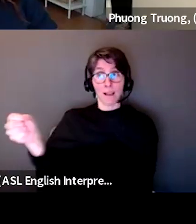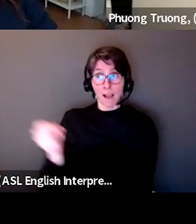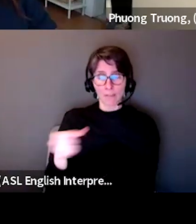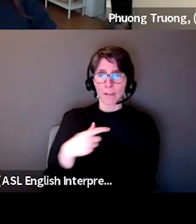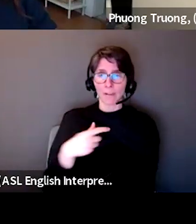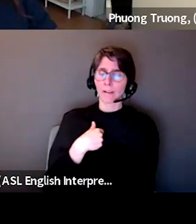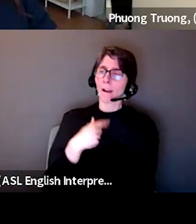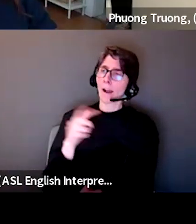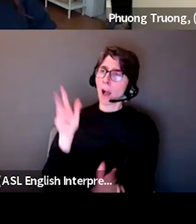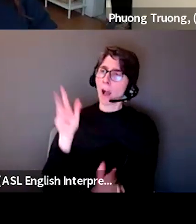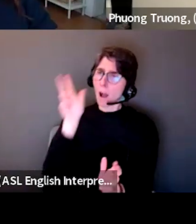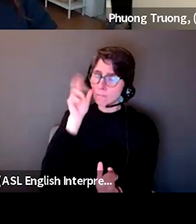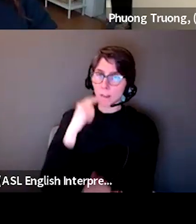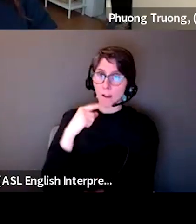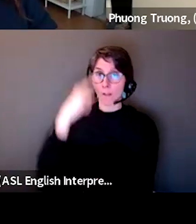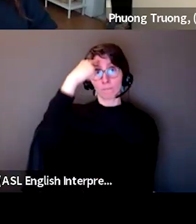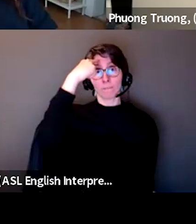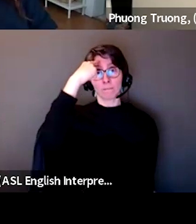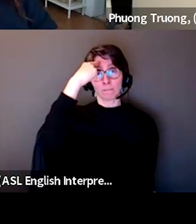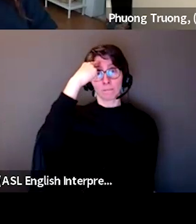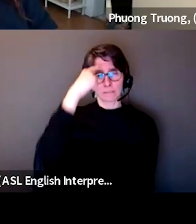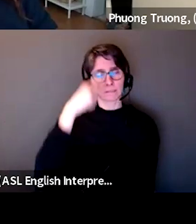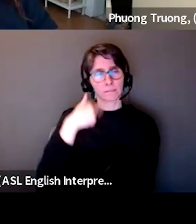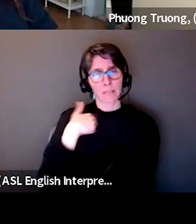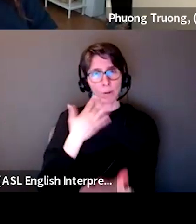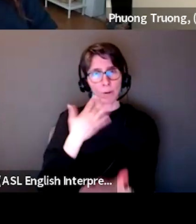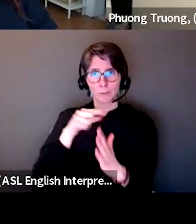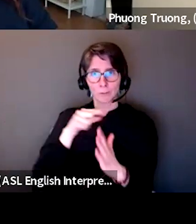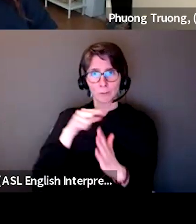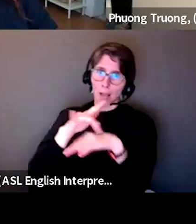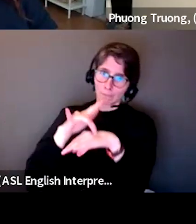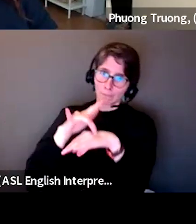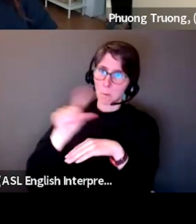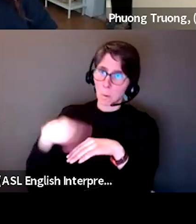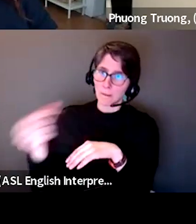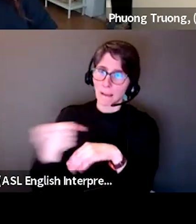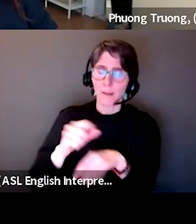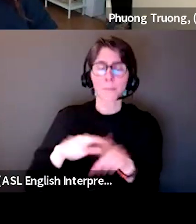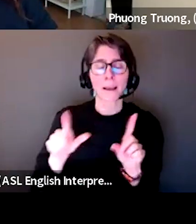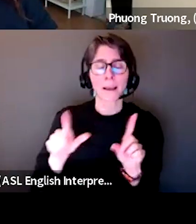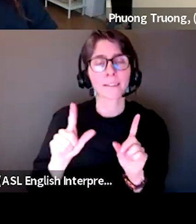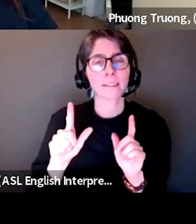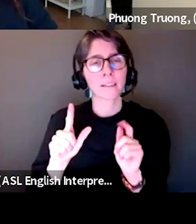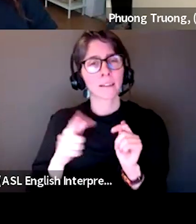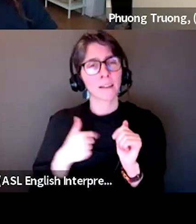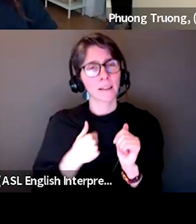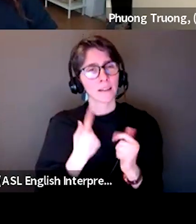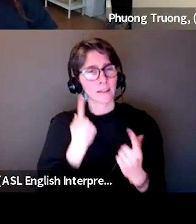and we certainly don't want to get bogged down in the hiring process, but I'm curious as to when